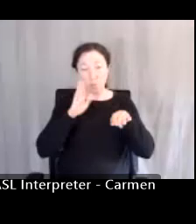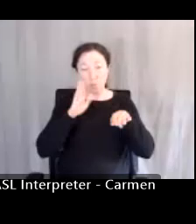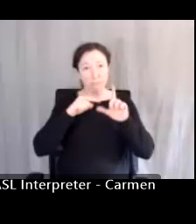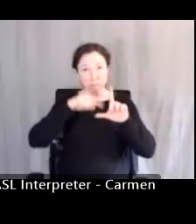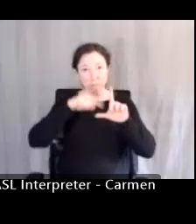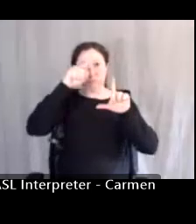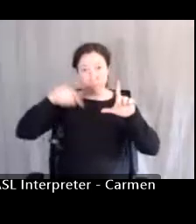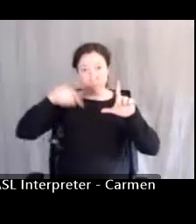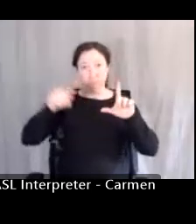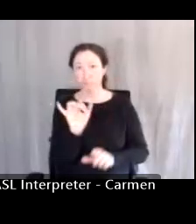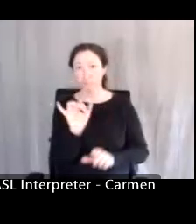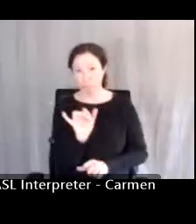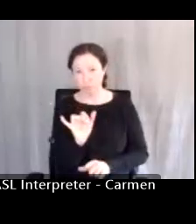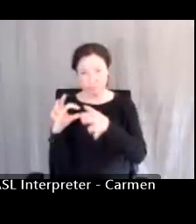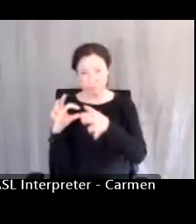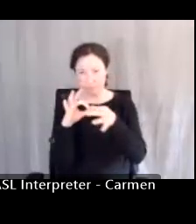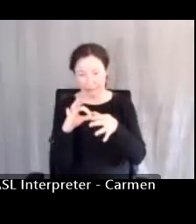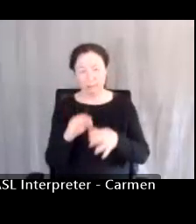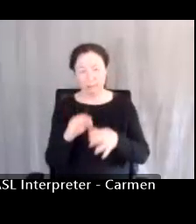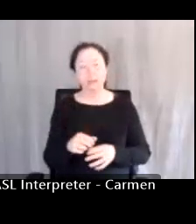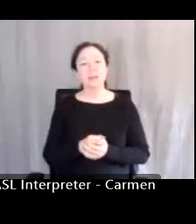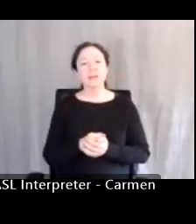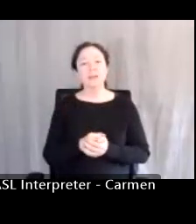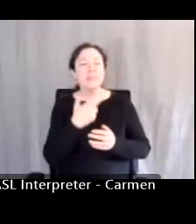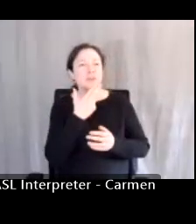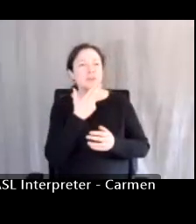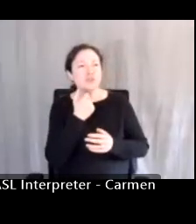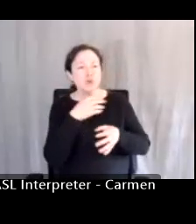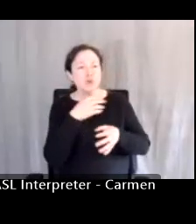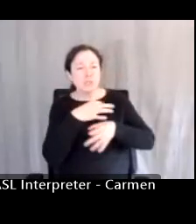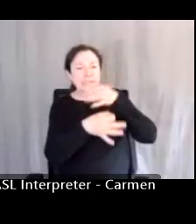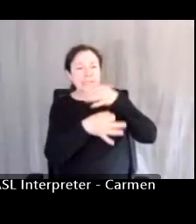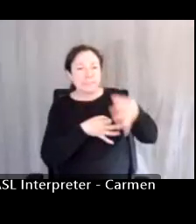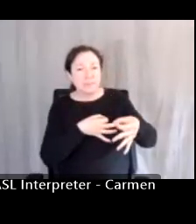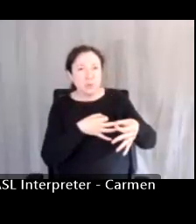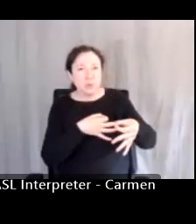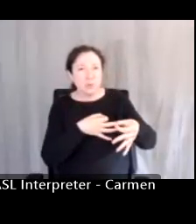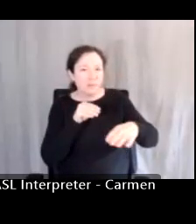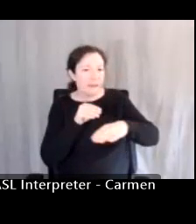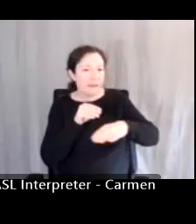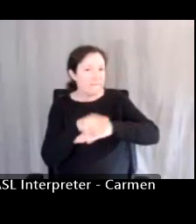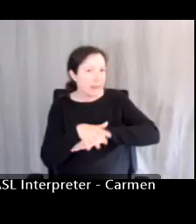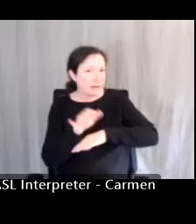how sugar substitutes affect this. Oh, how does, So yeah, we'll talk about it.